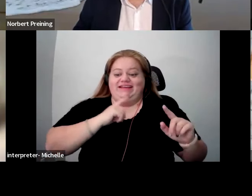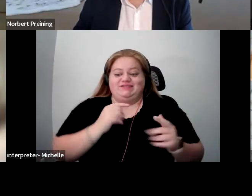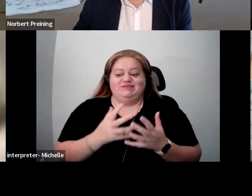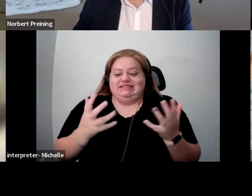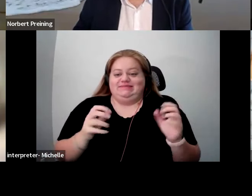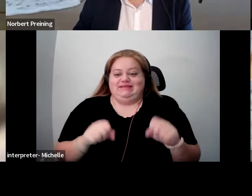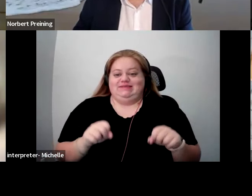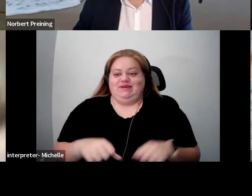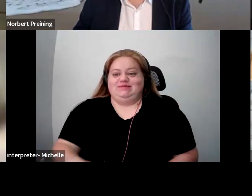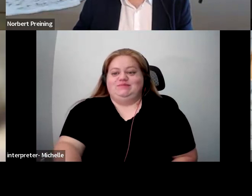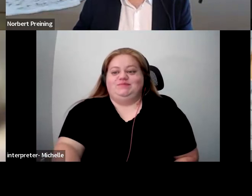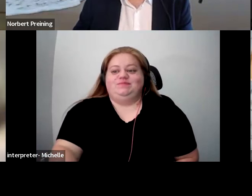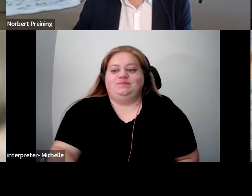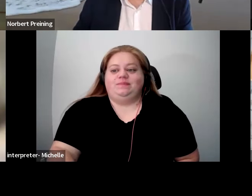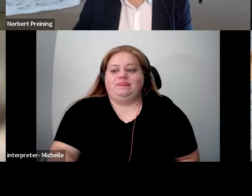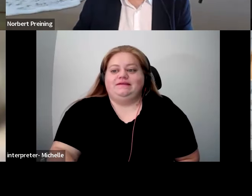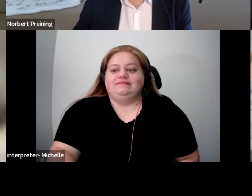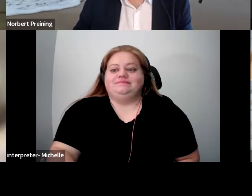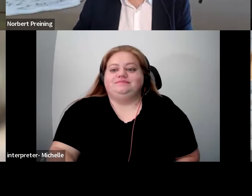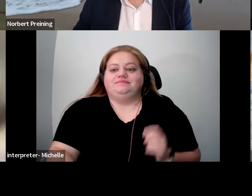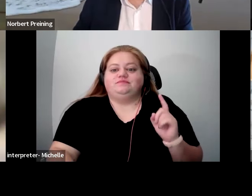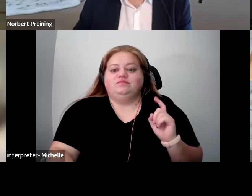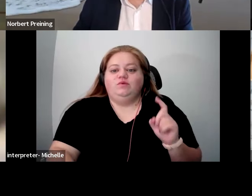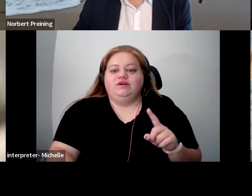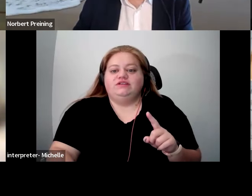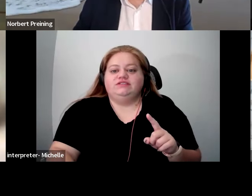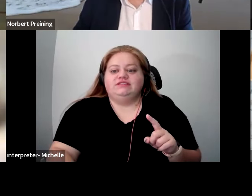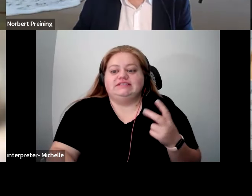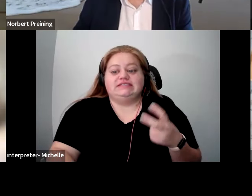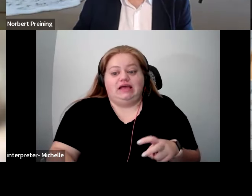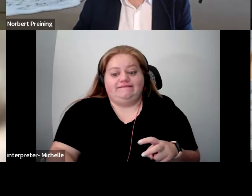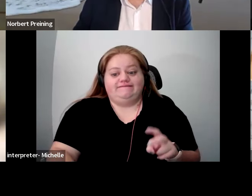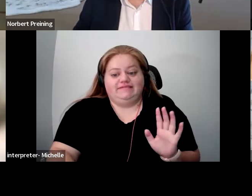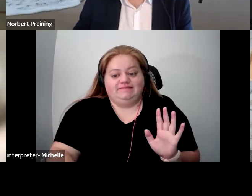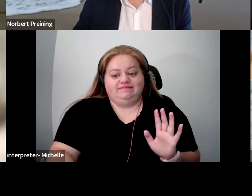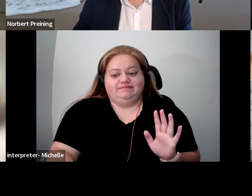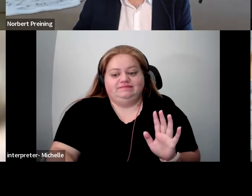So one of the questions that came in in advance is a tough, tough question, and one of the questions